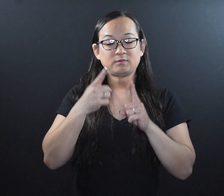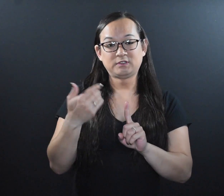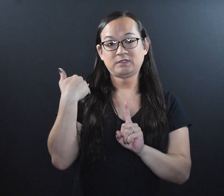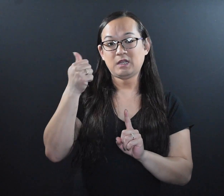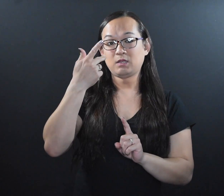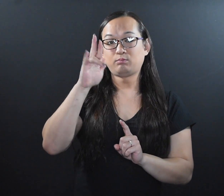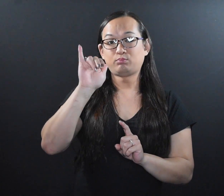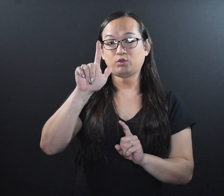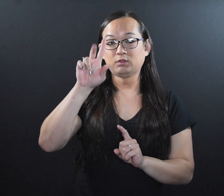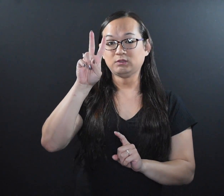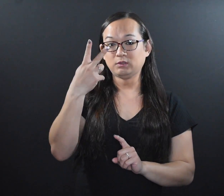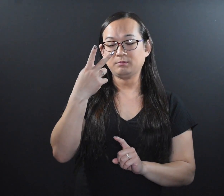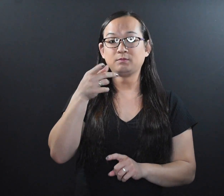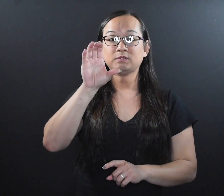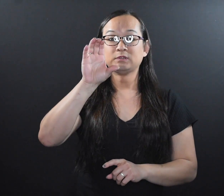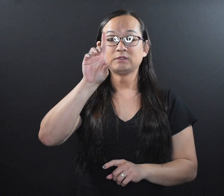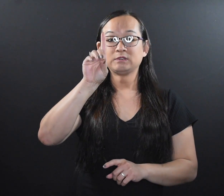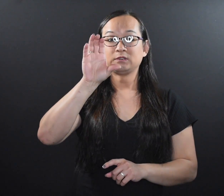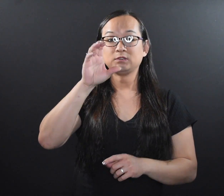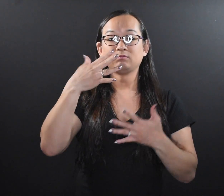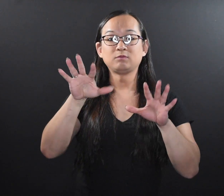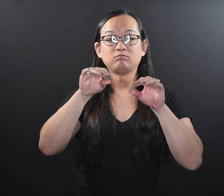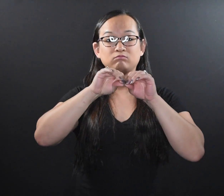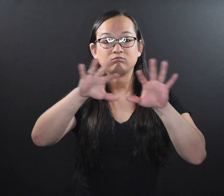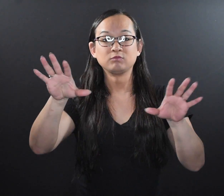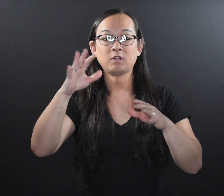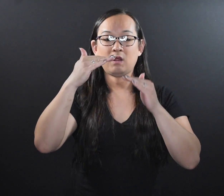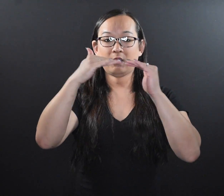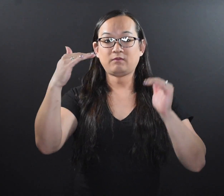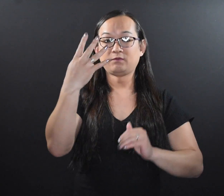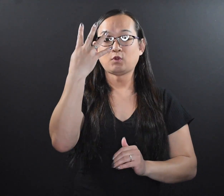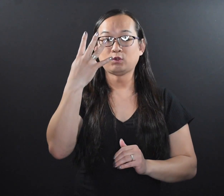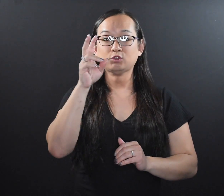In fact, on April 2 the Centers for Disease Control and Prevention (CDC) issued a Level 4